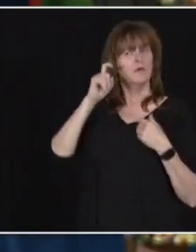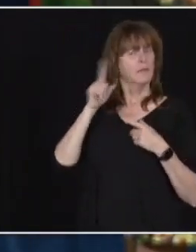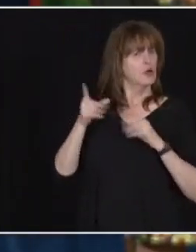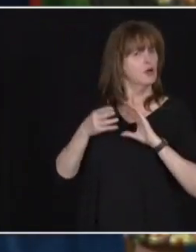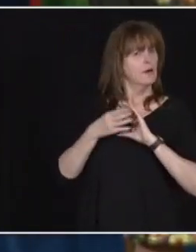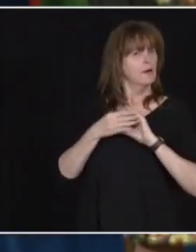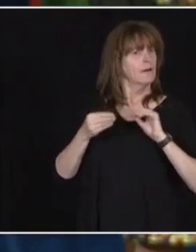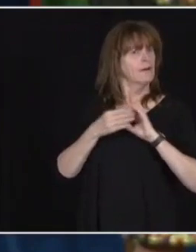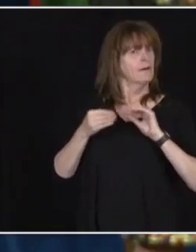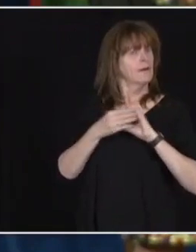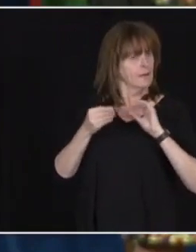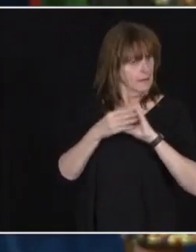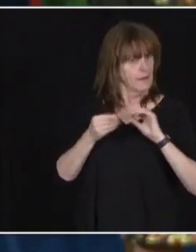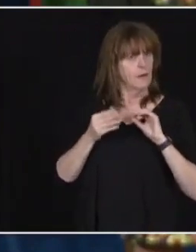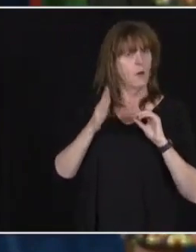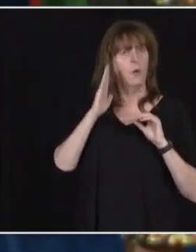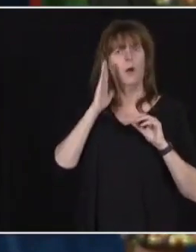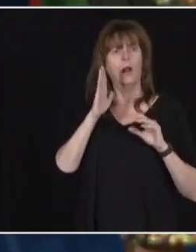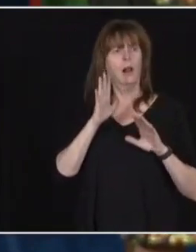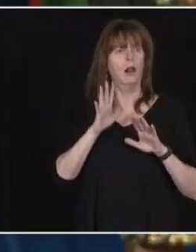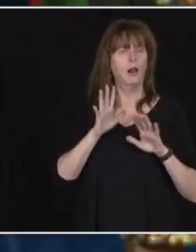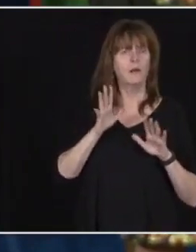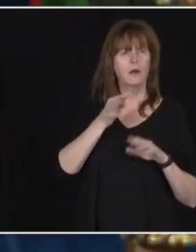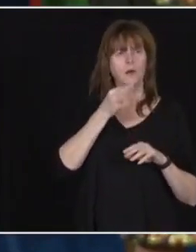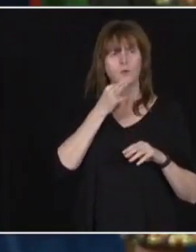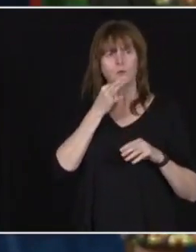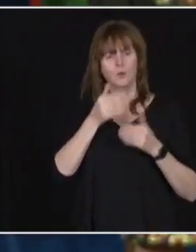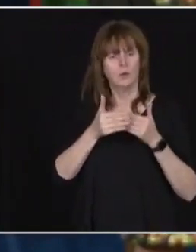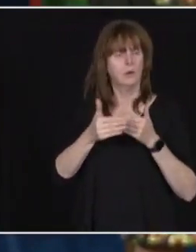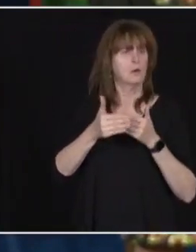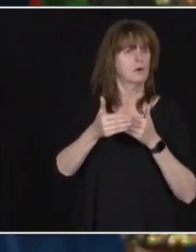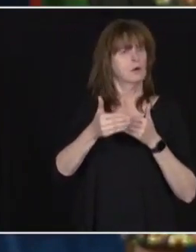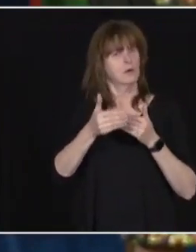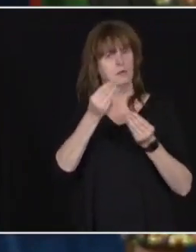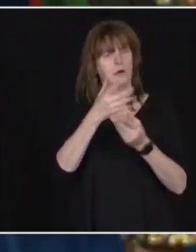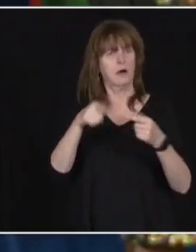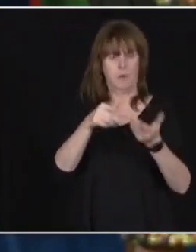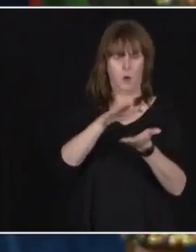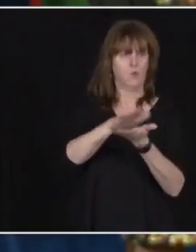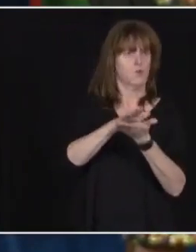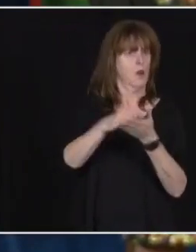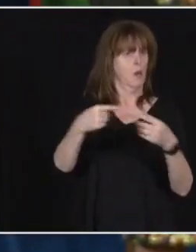is for the other ministry. The premier said that we would have an update on